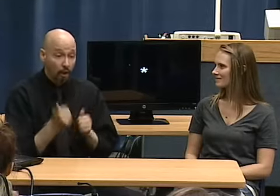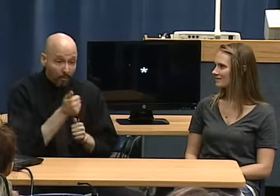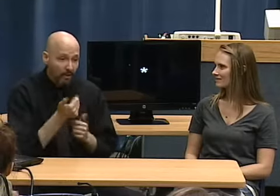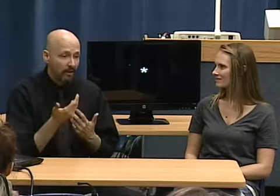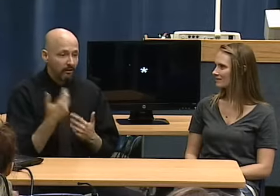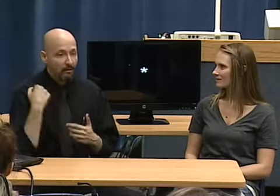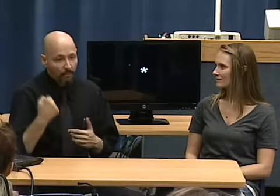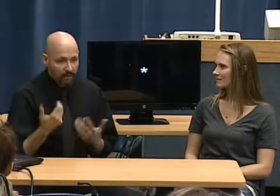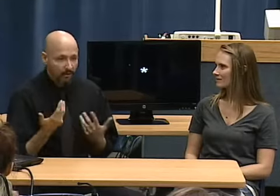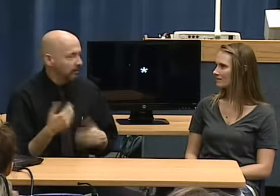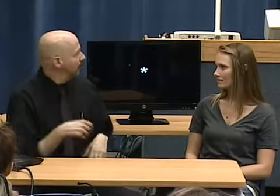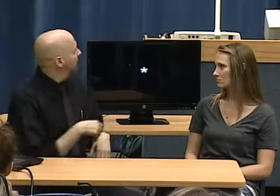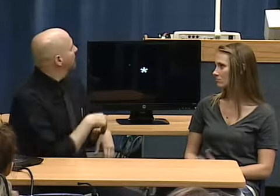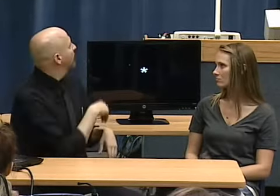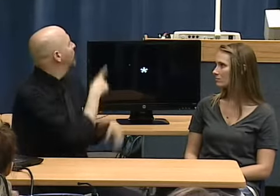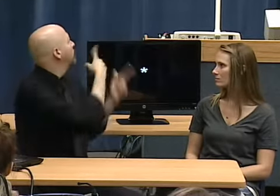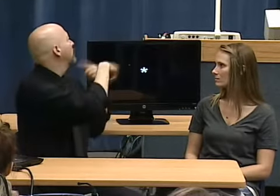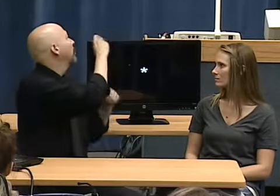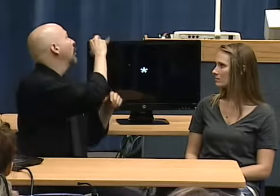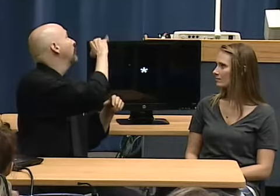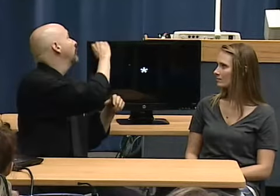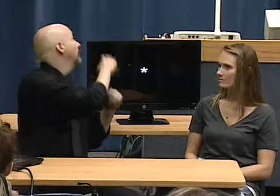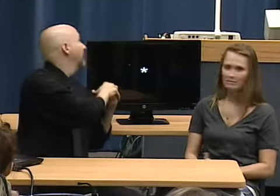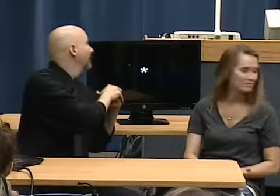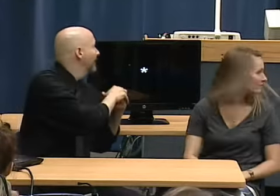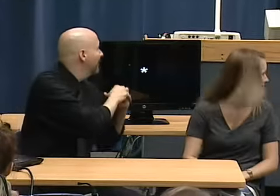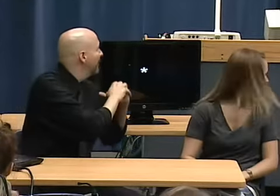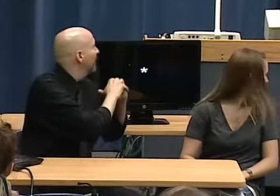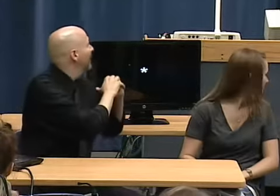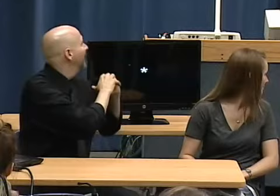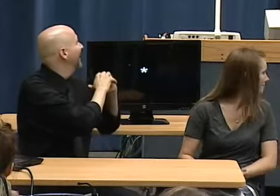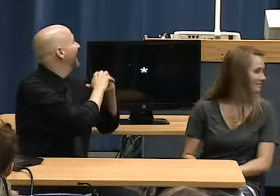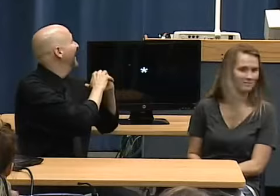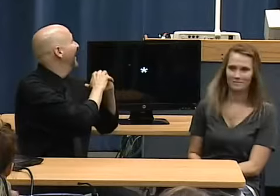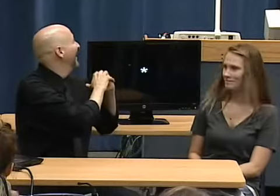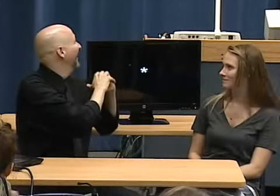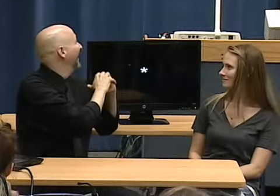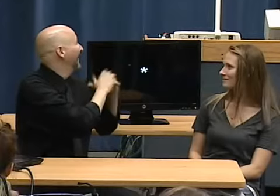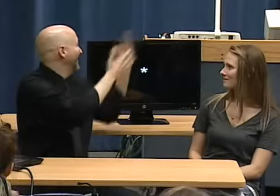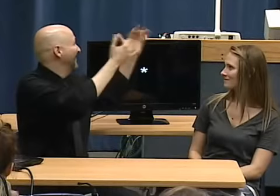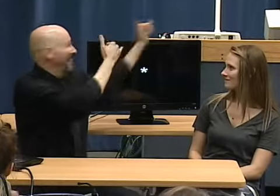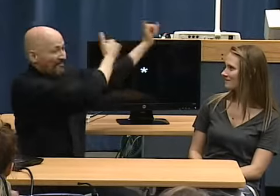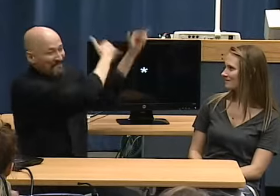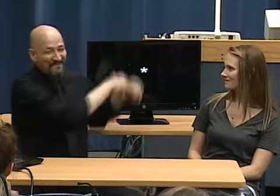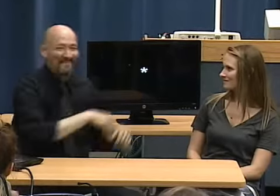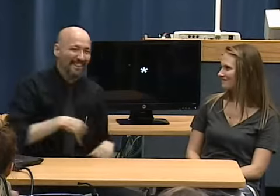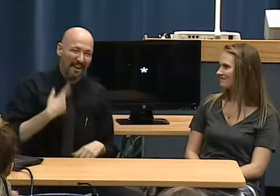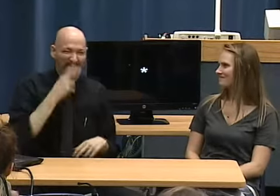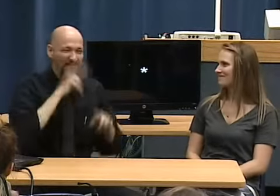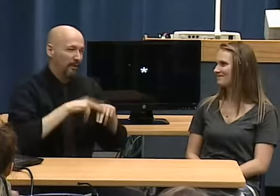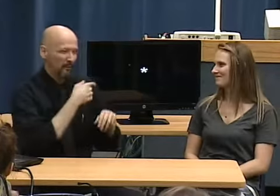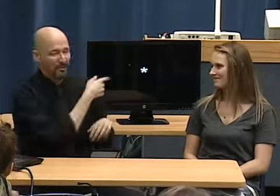Superior hand? Strong hand? How do you sign "dominant"? Me, too! Same. I'm having a little fun with them.